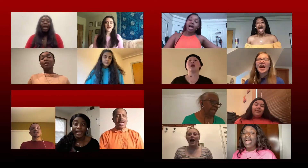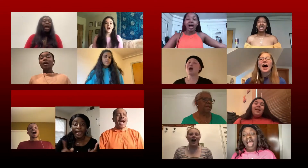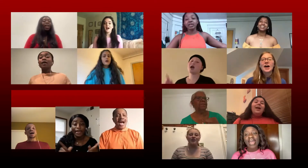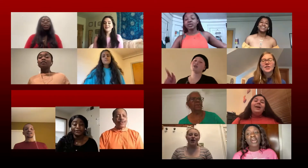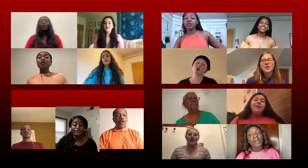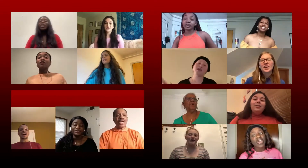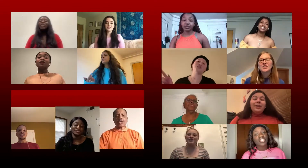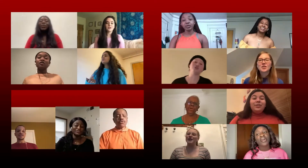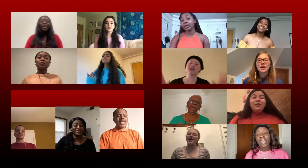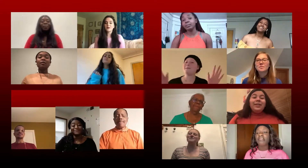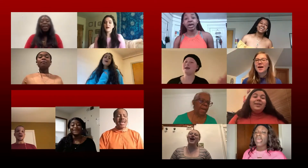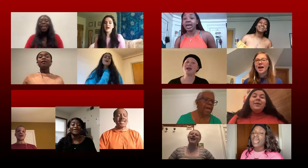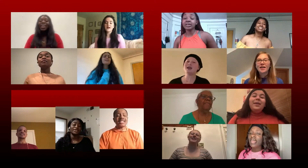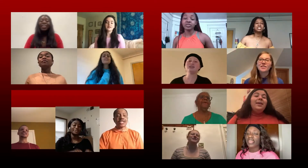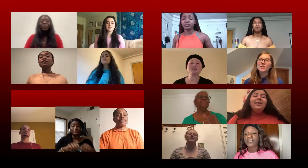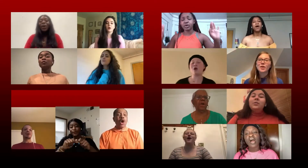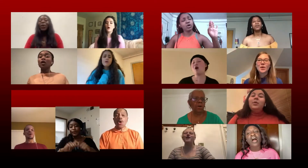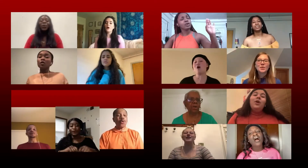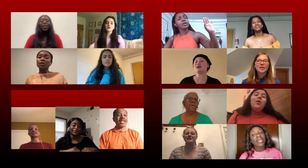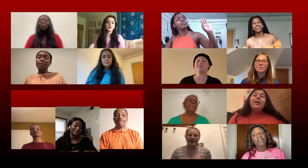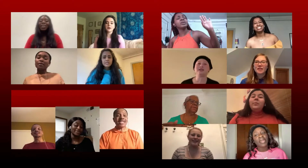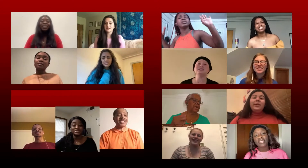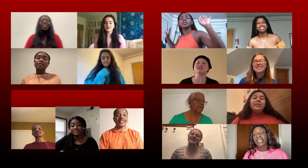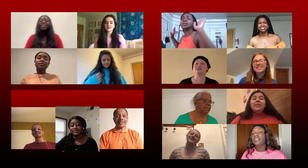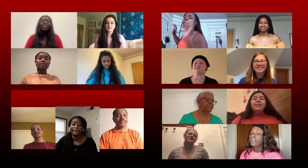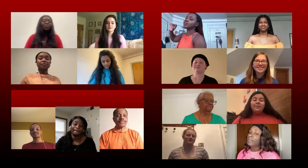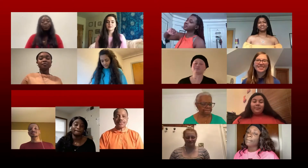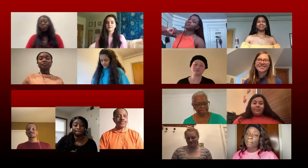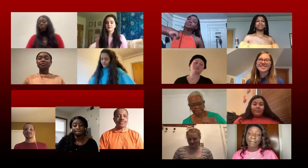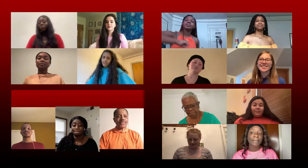I know that You can mend these broken pieces